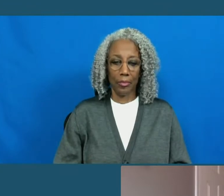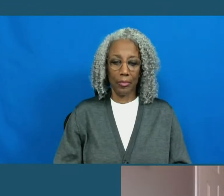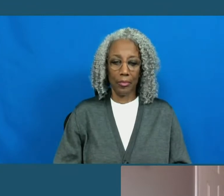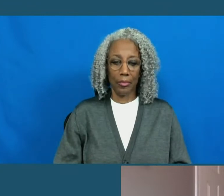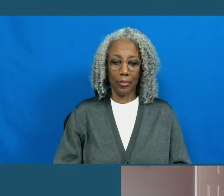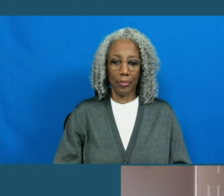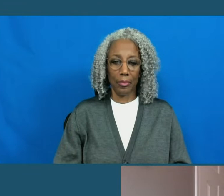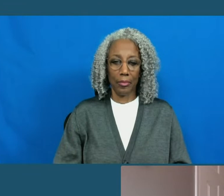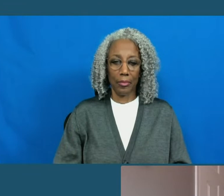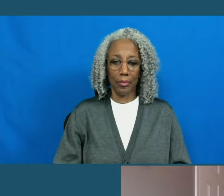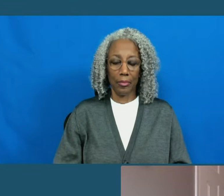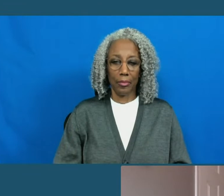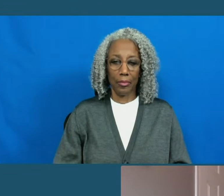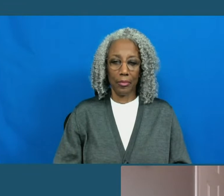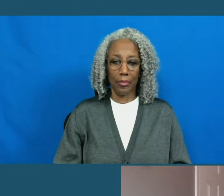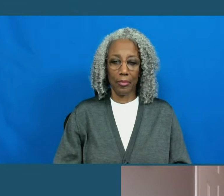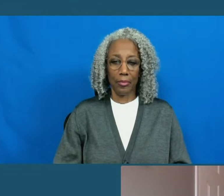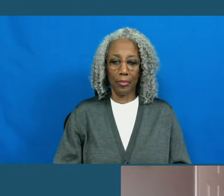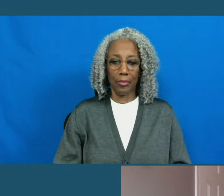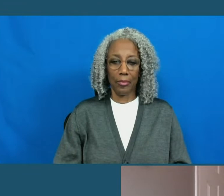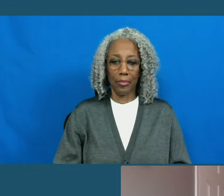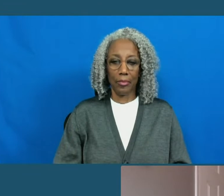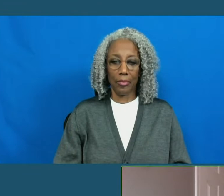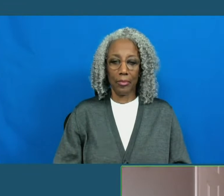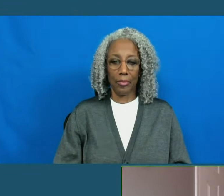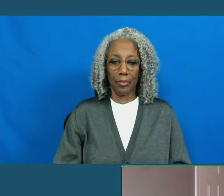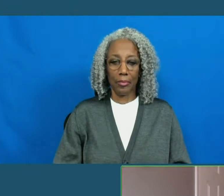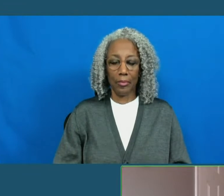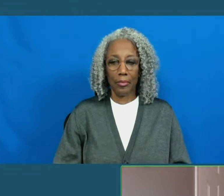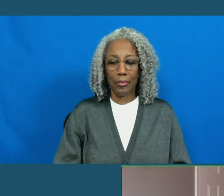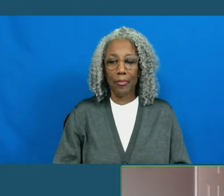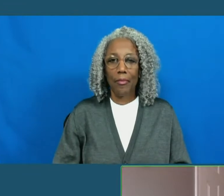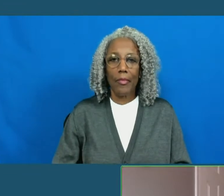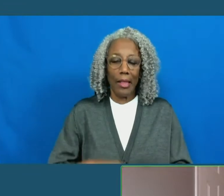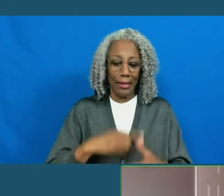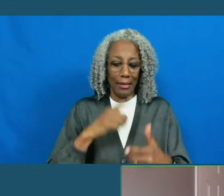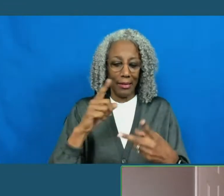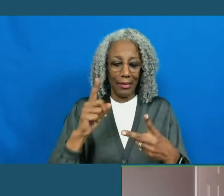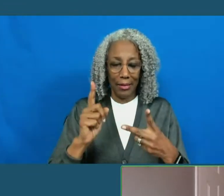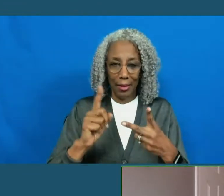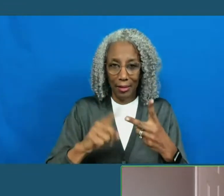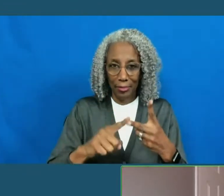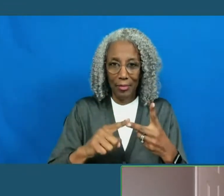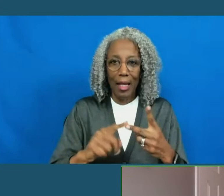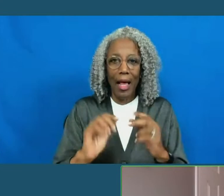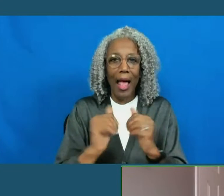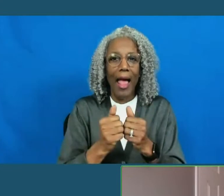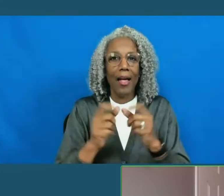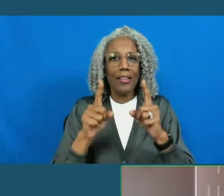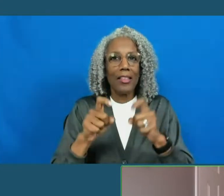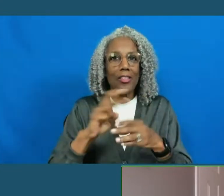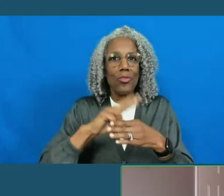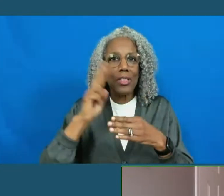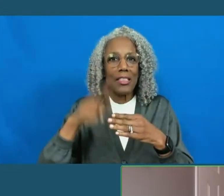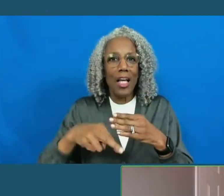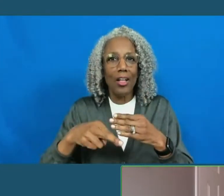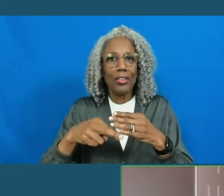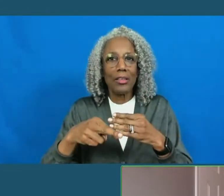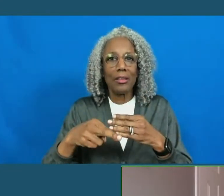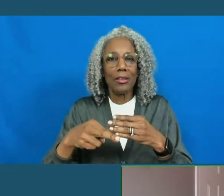. Yeah, basis elliptical.